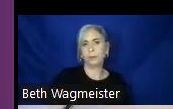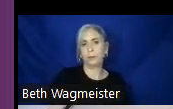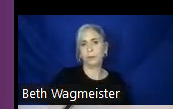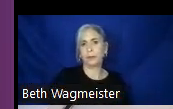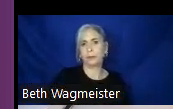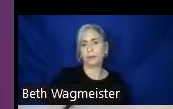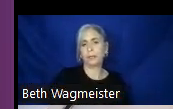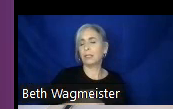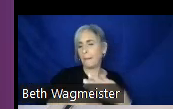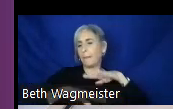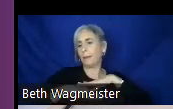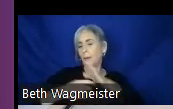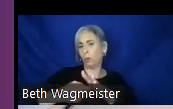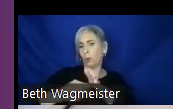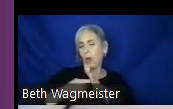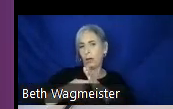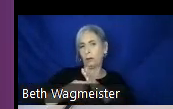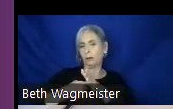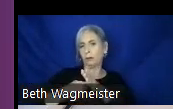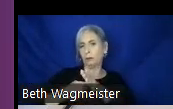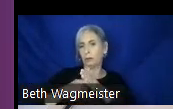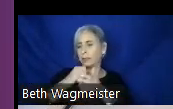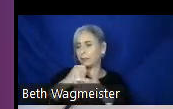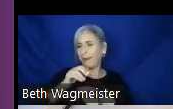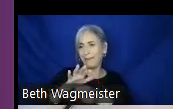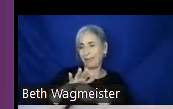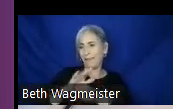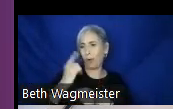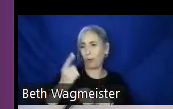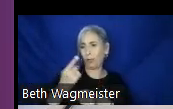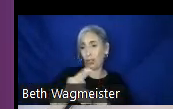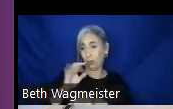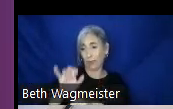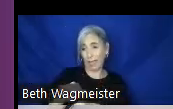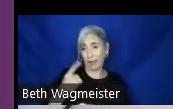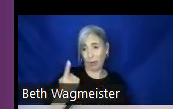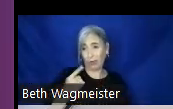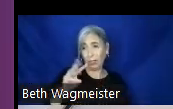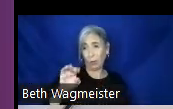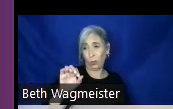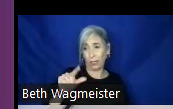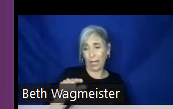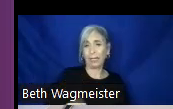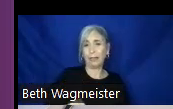requirements. WCAG is part of that. But it is not enough. To make sure our friends from across the